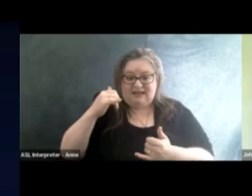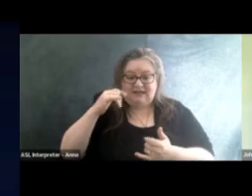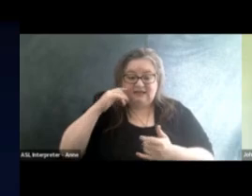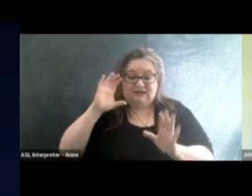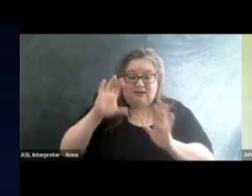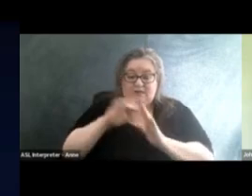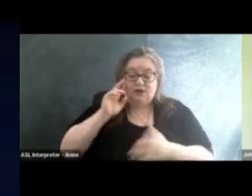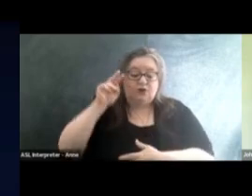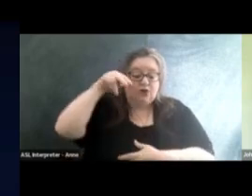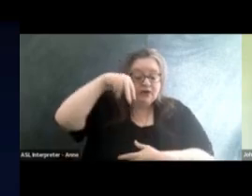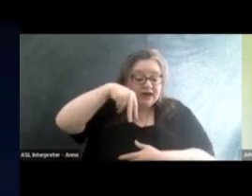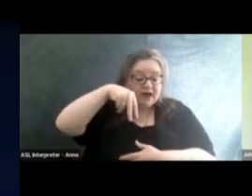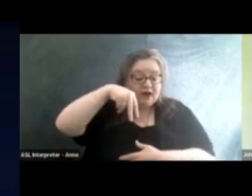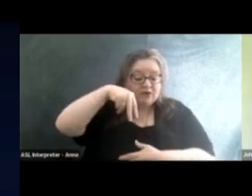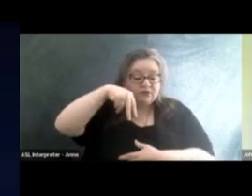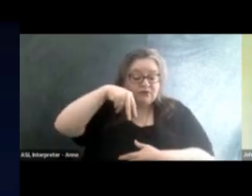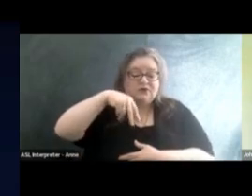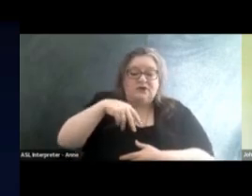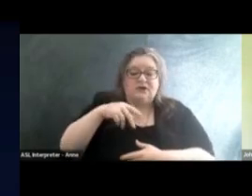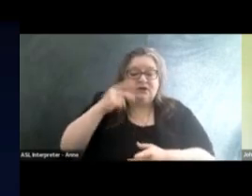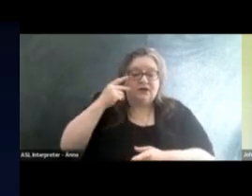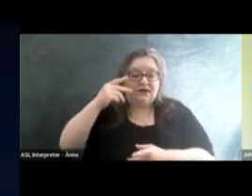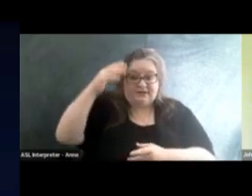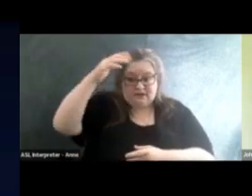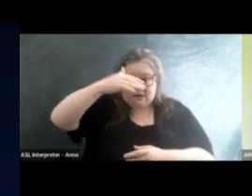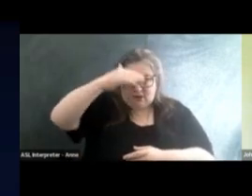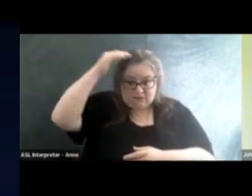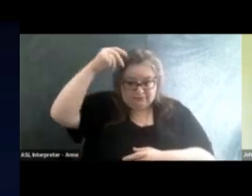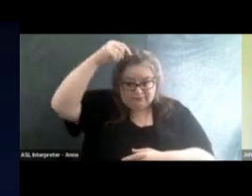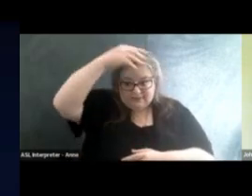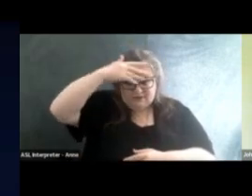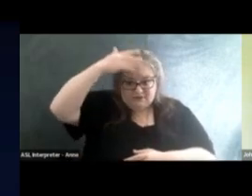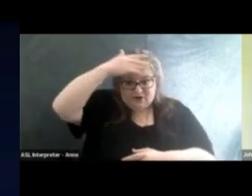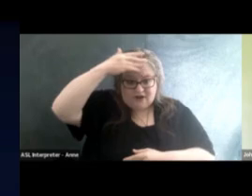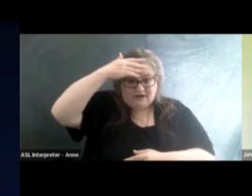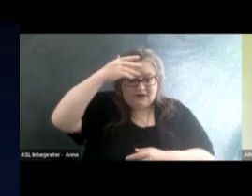top at the skull. In the frontal areas, there are these bony